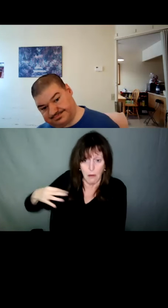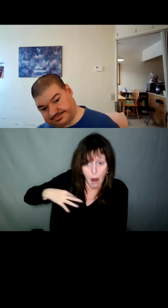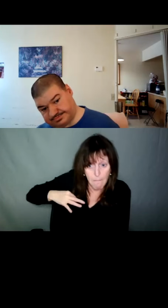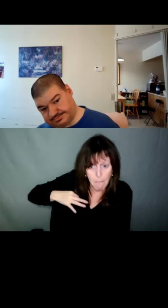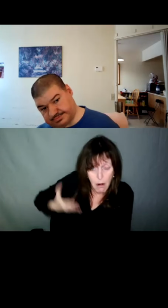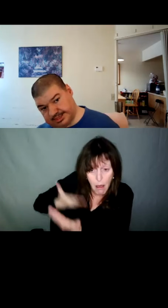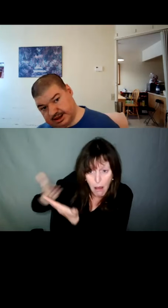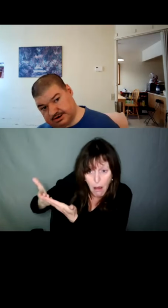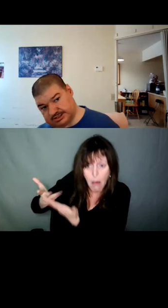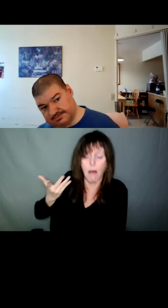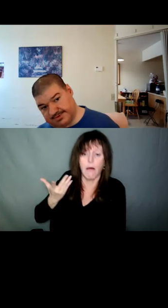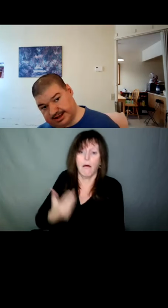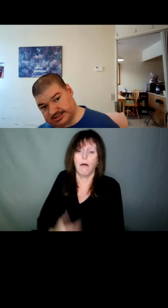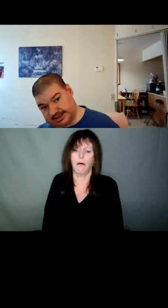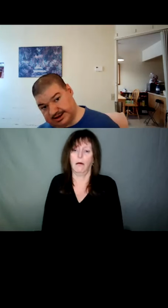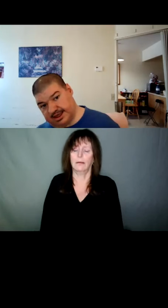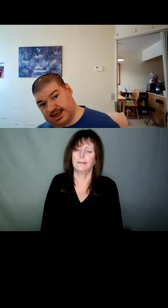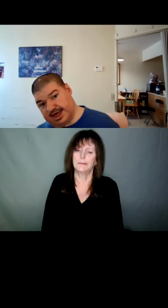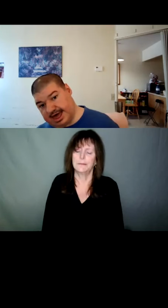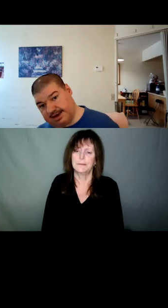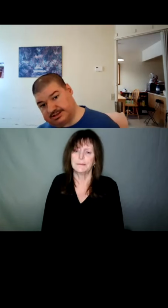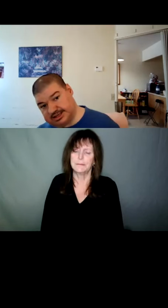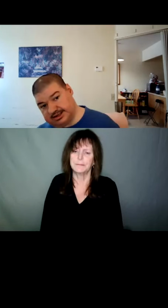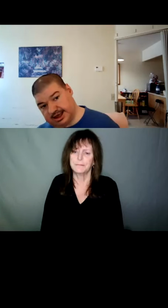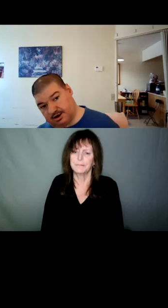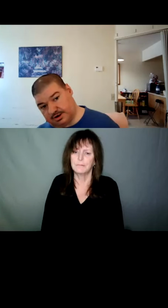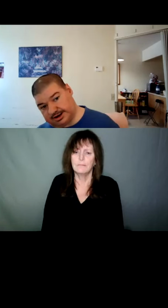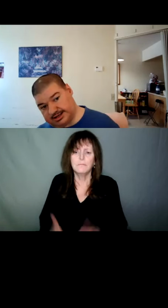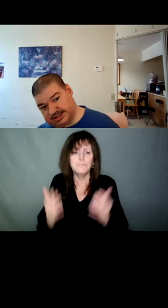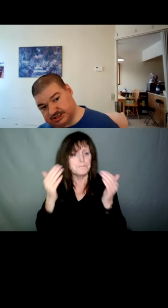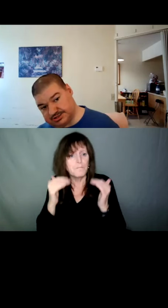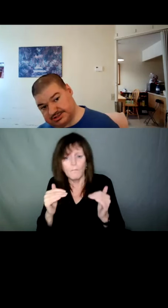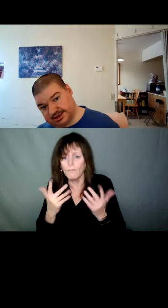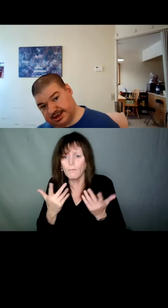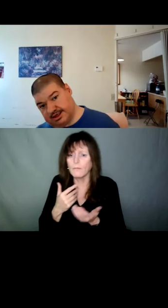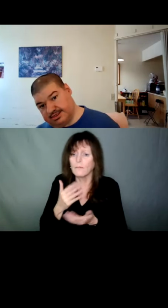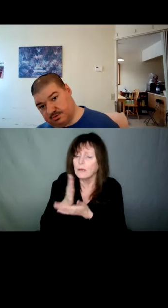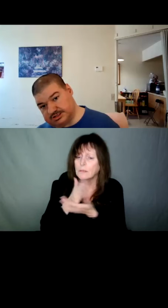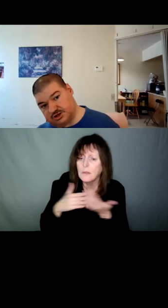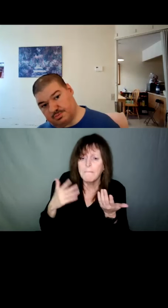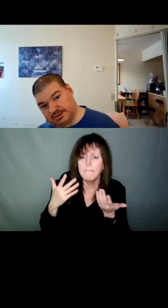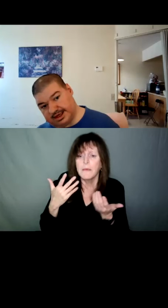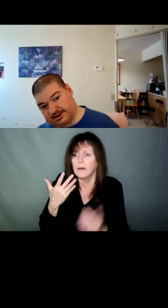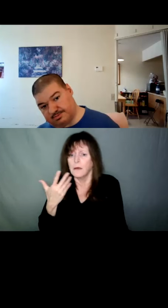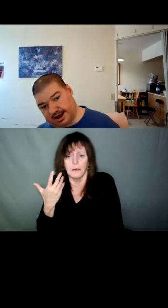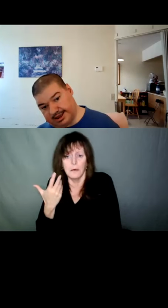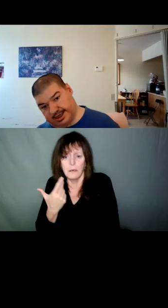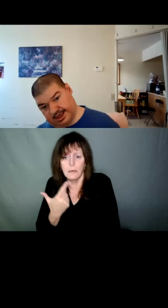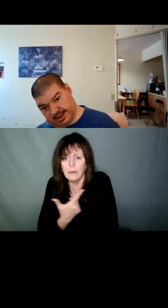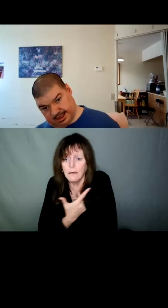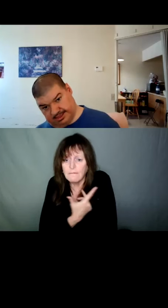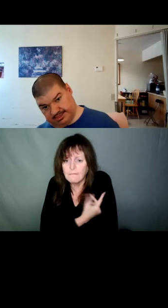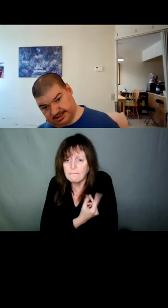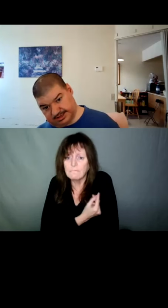people have several cerebral palsy